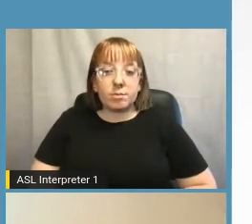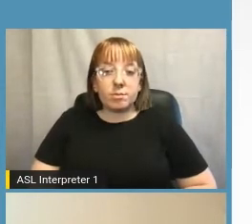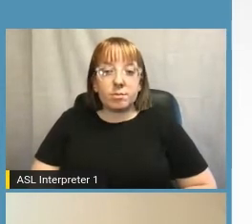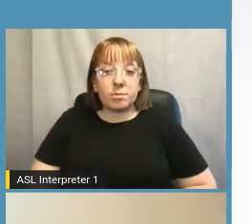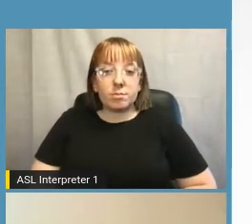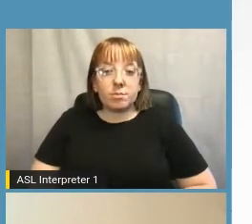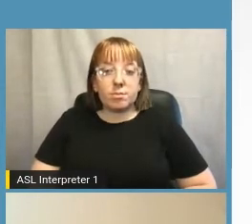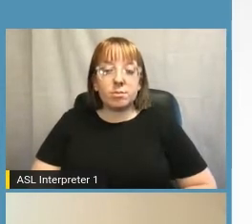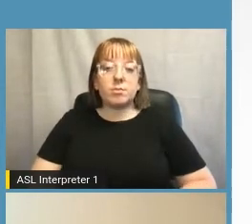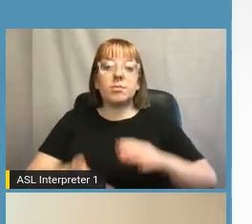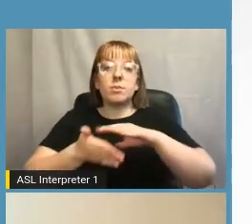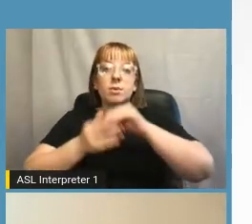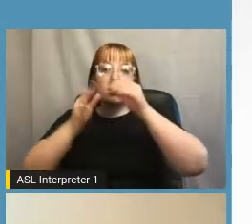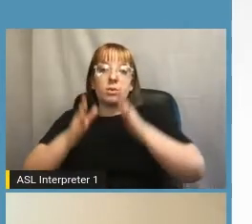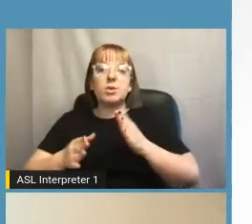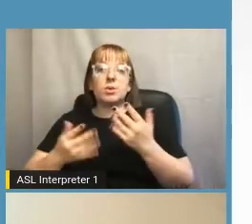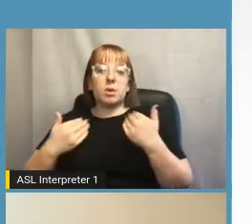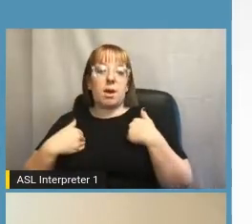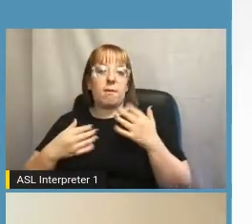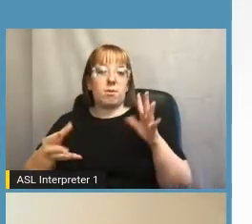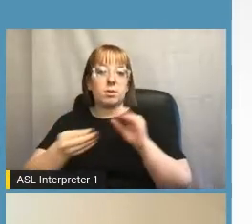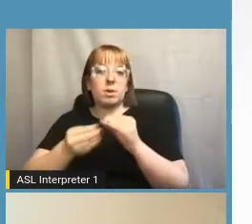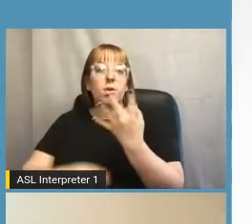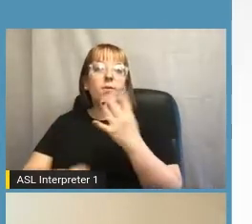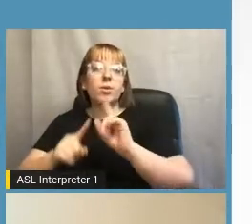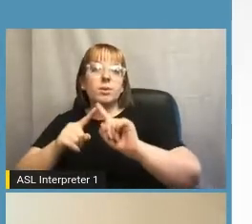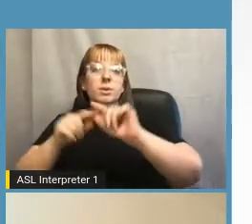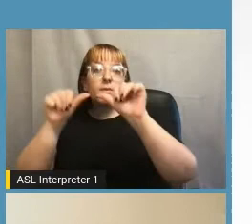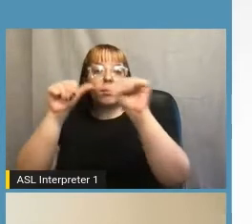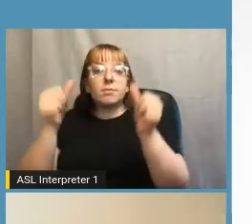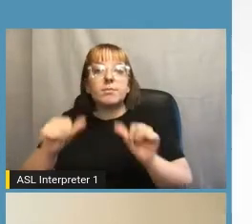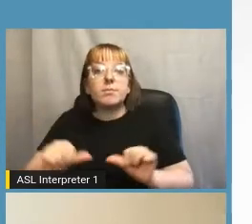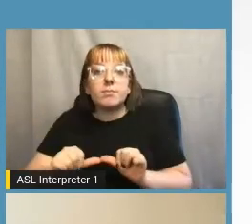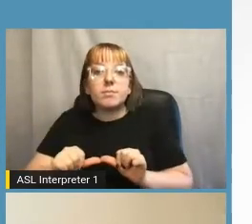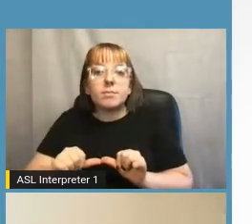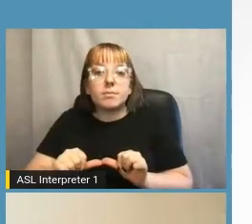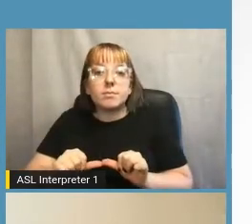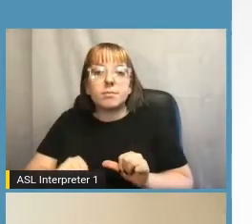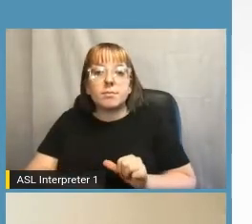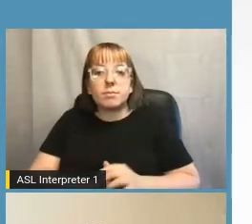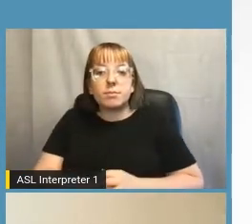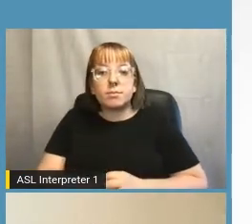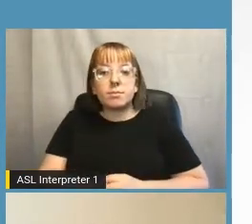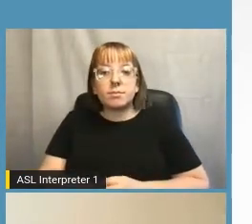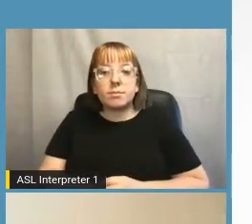had four different sculptures in addition to the video and this this is their area in the space